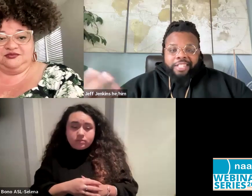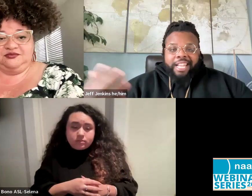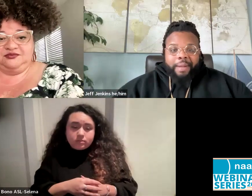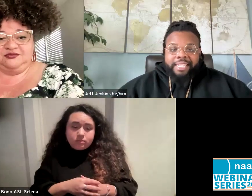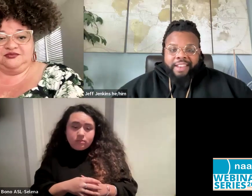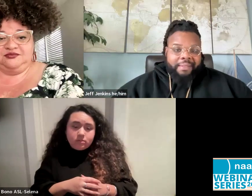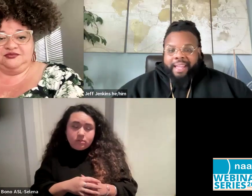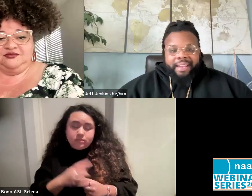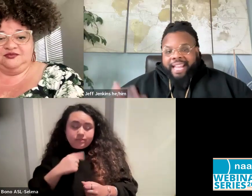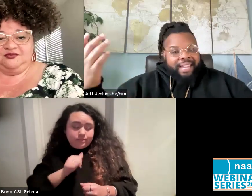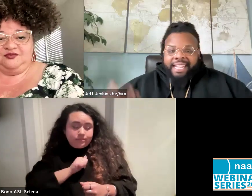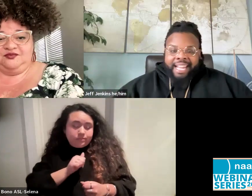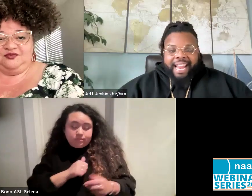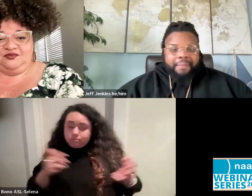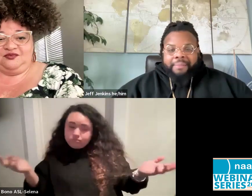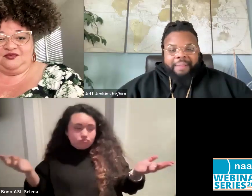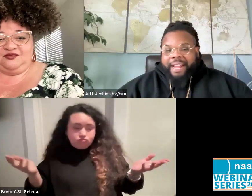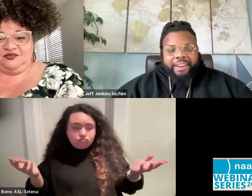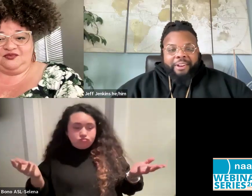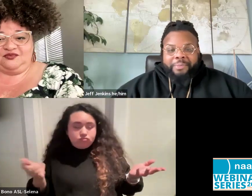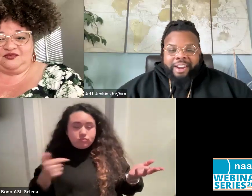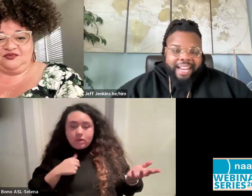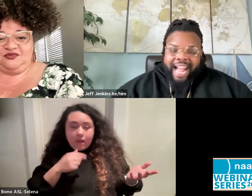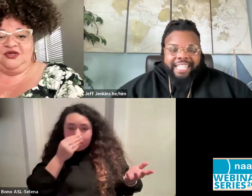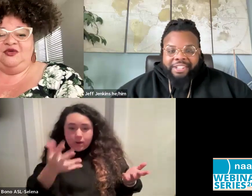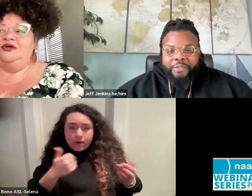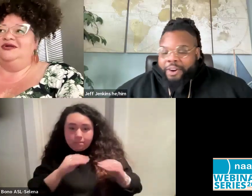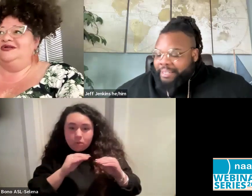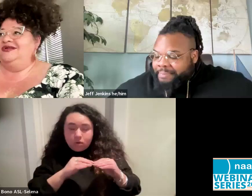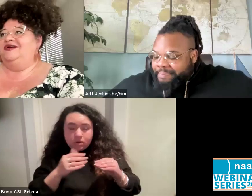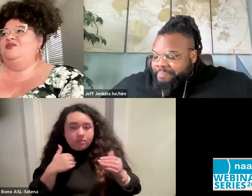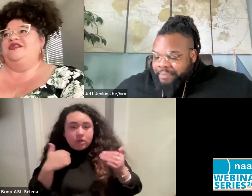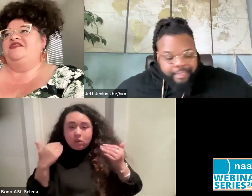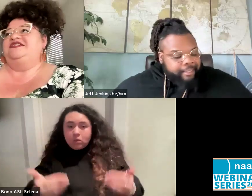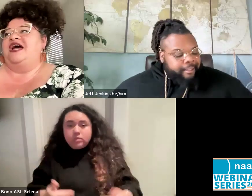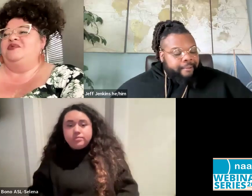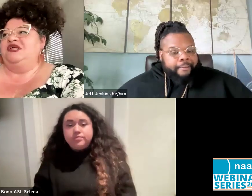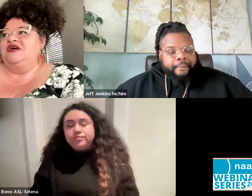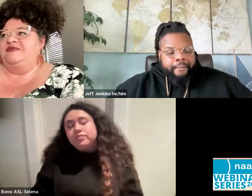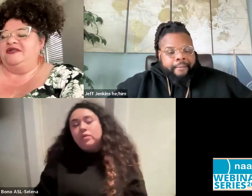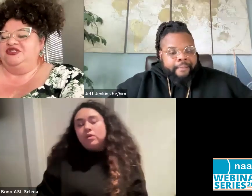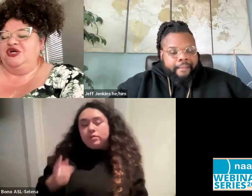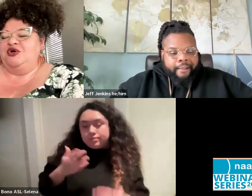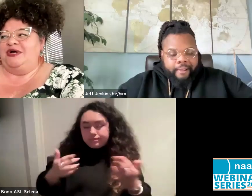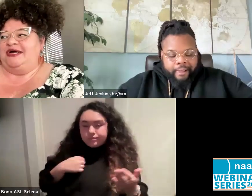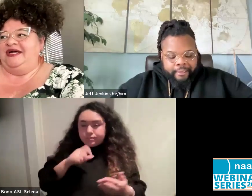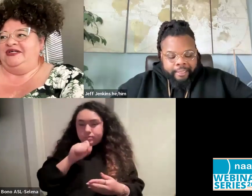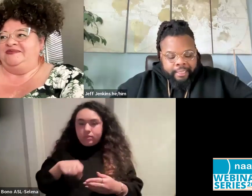telling myself, like, man, hey, I'm not not going to care anymore. I can just go for it. One of the things I really love about the show and